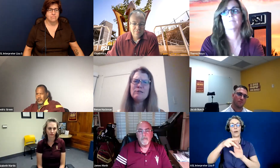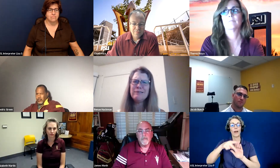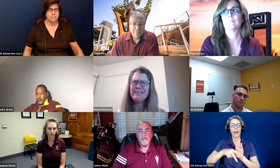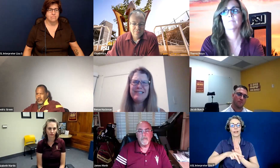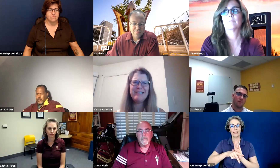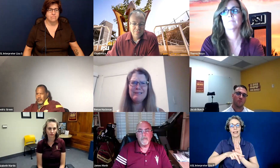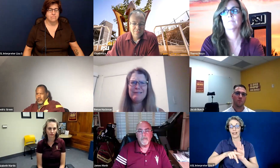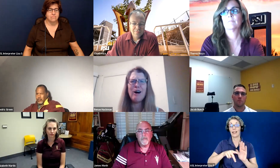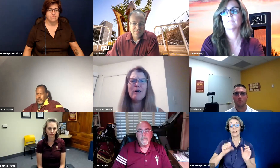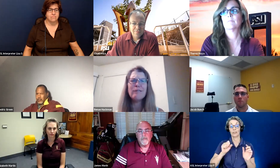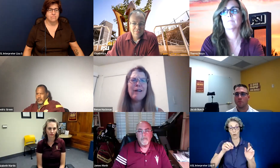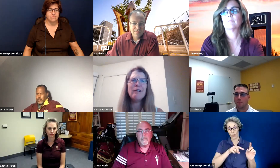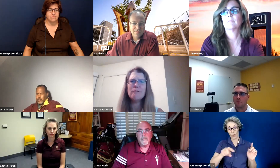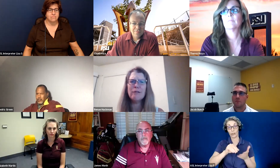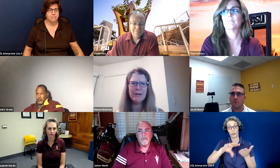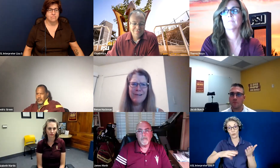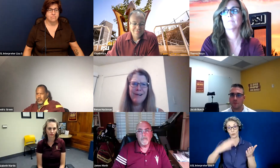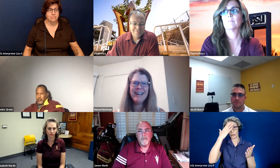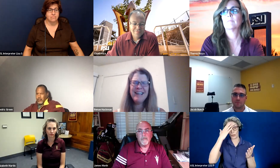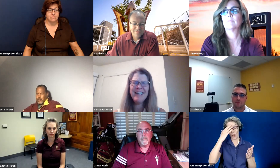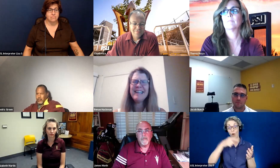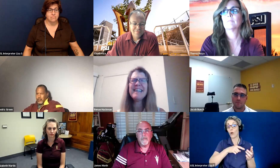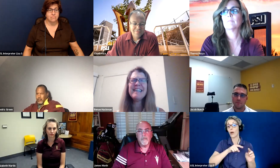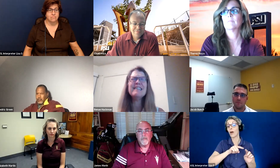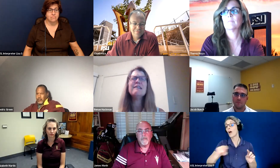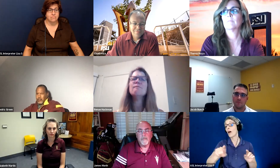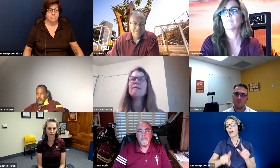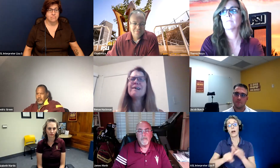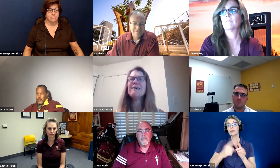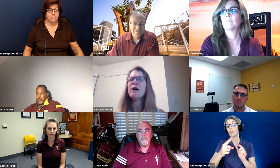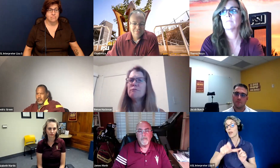students research saying